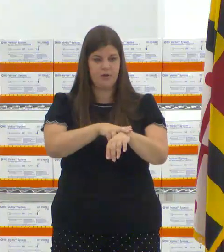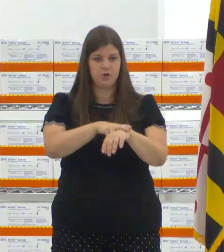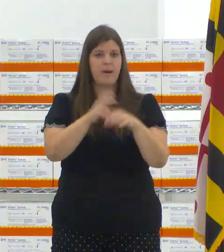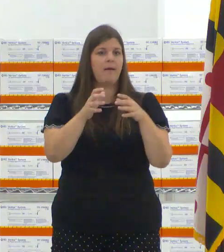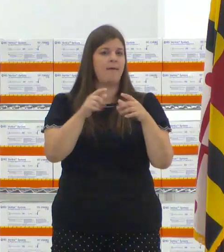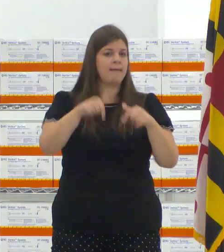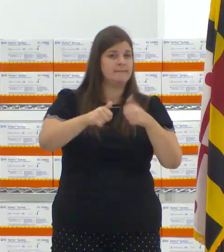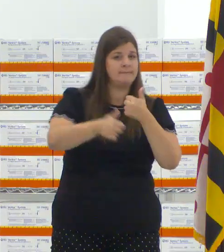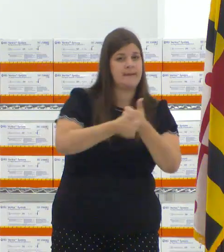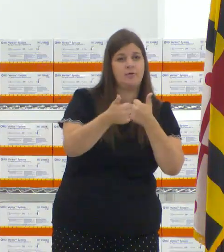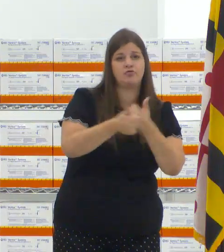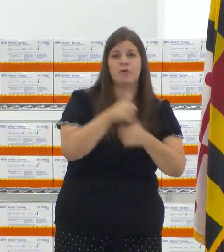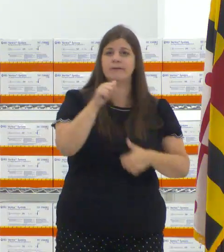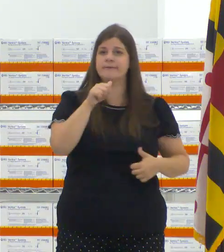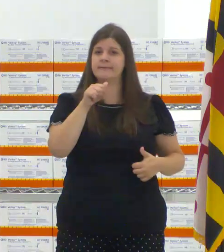7 percent positivity as of today, that's better than